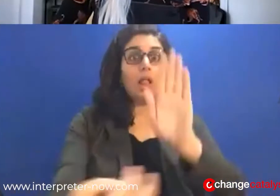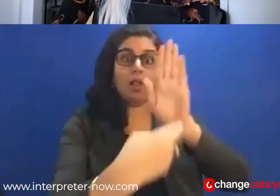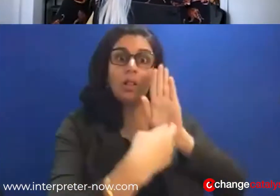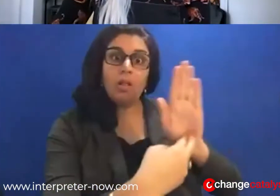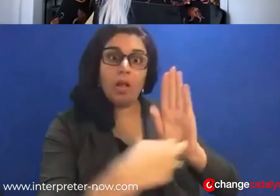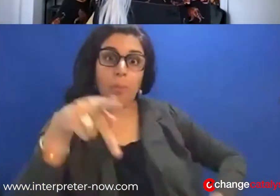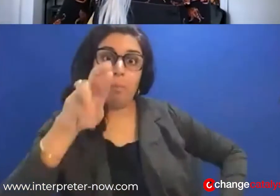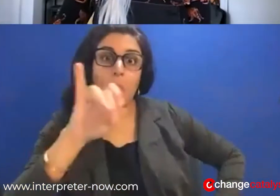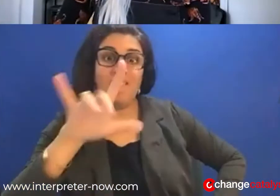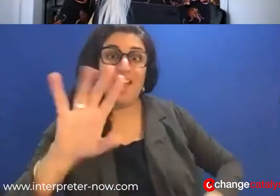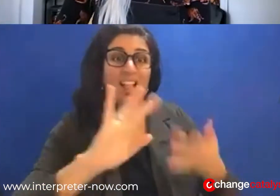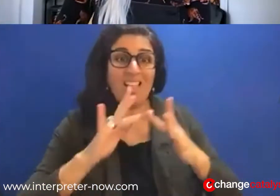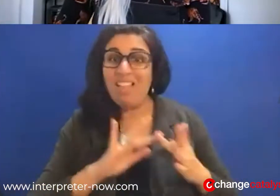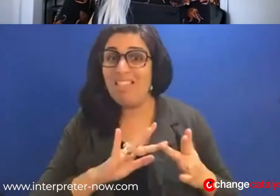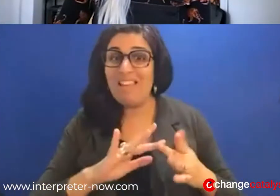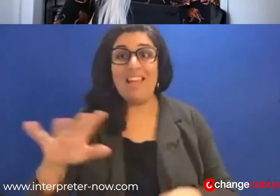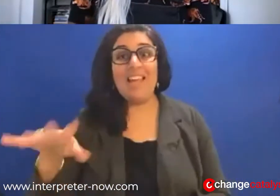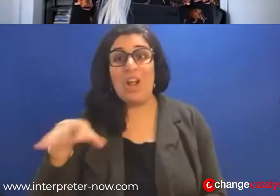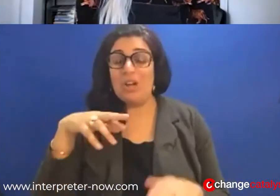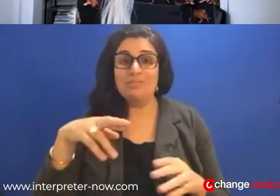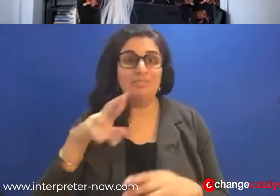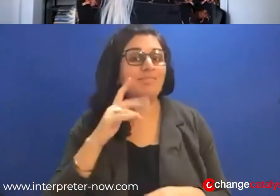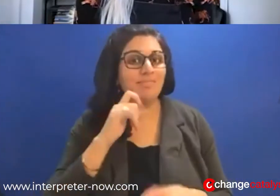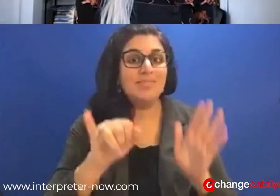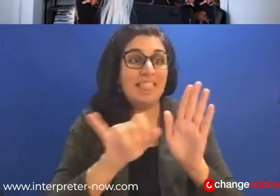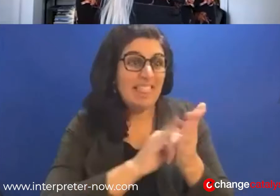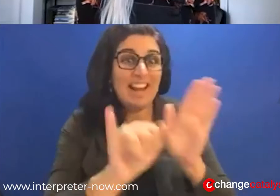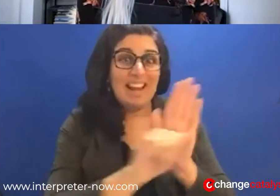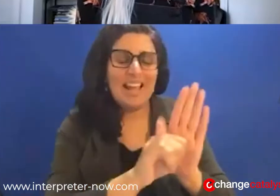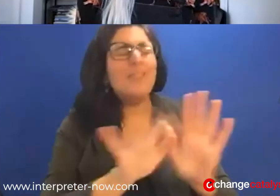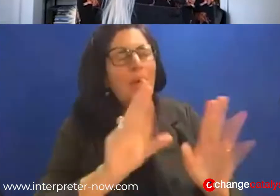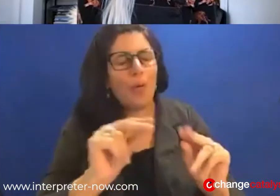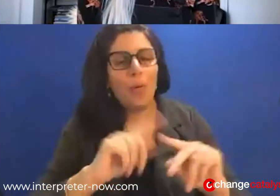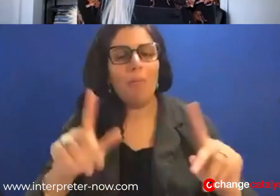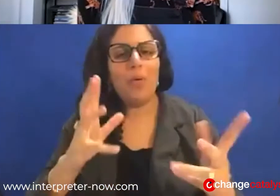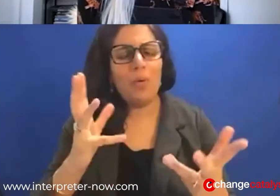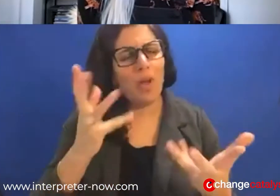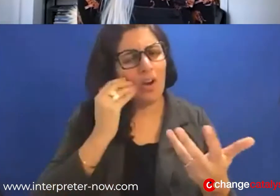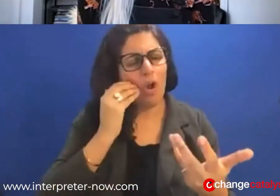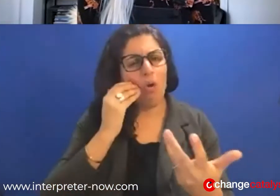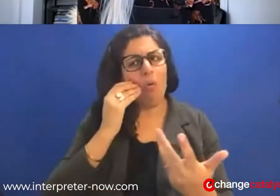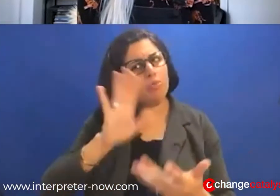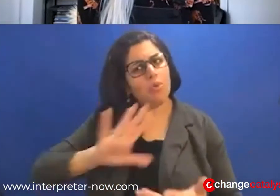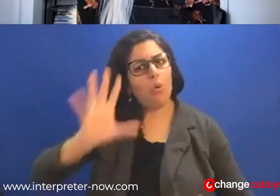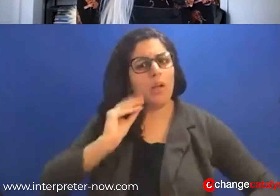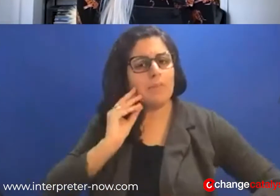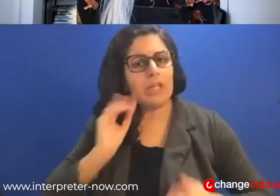But it's used to be able to, like, you know, that scenario talks about, like, what are the trails that people that hold my same identities or same experiences and finding solidarity